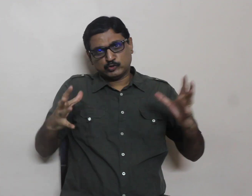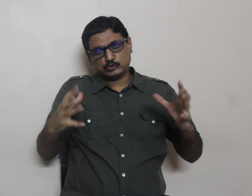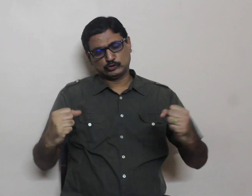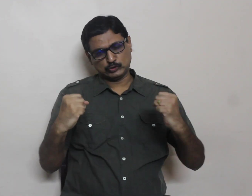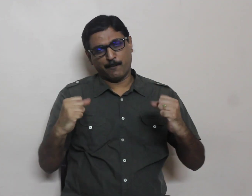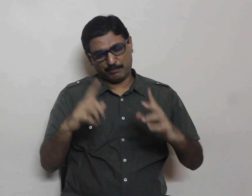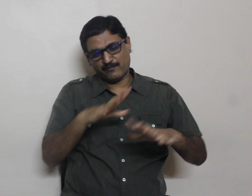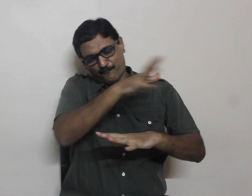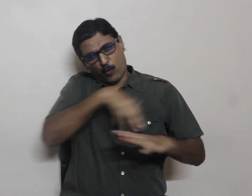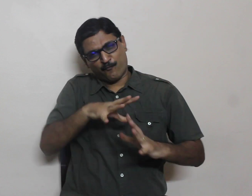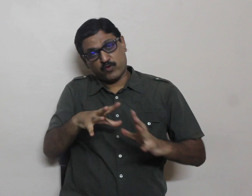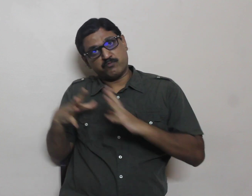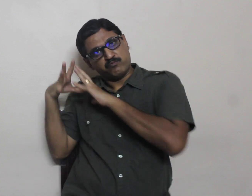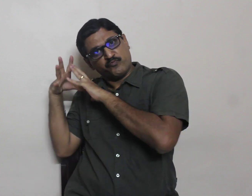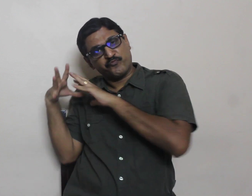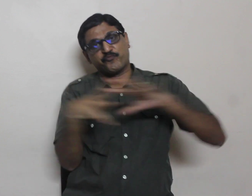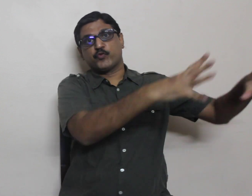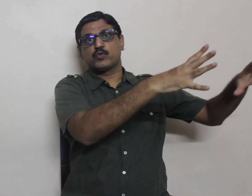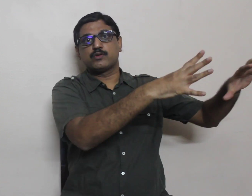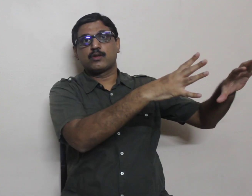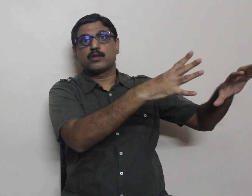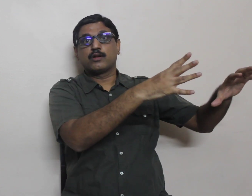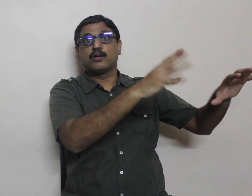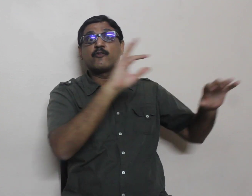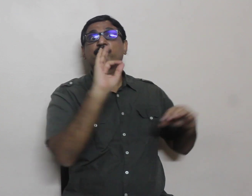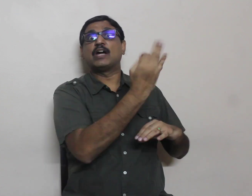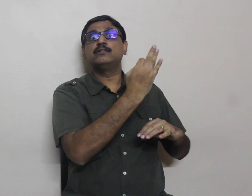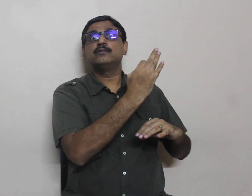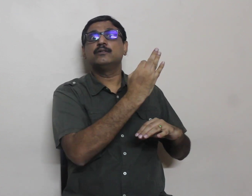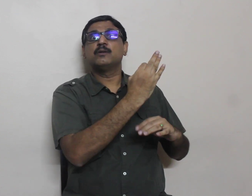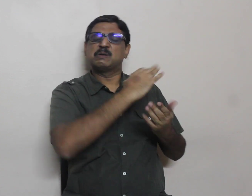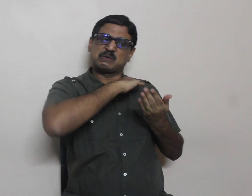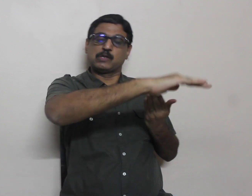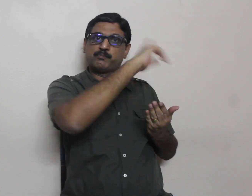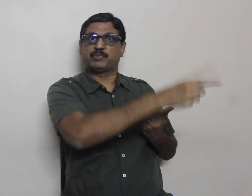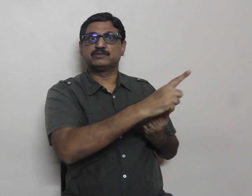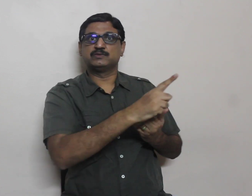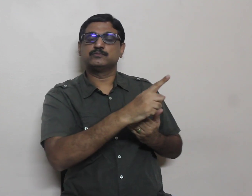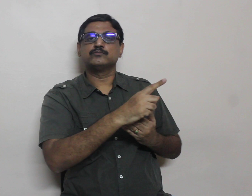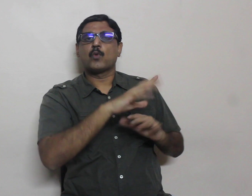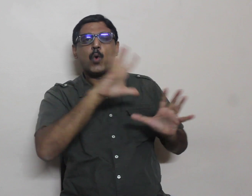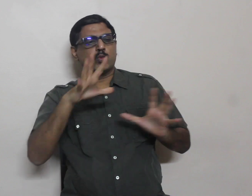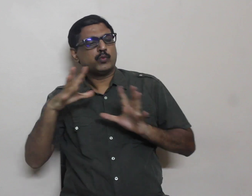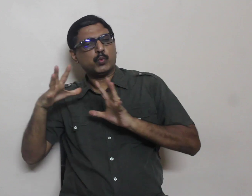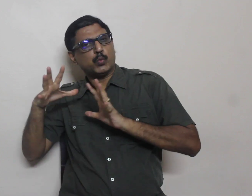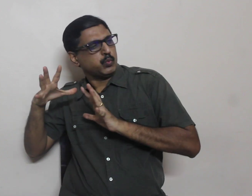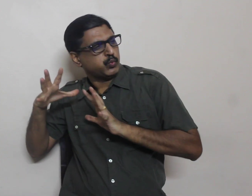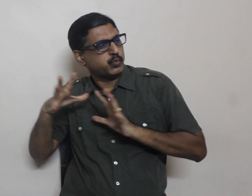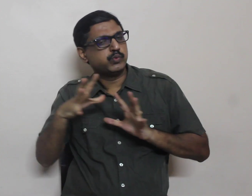Germany with its full strength attacked France and wanted to capture France.